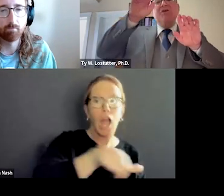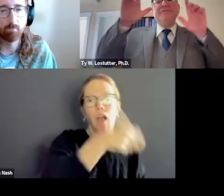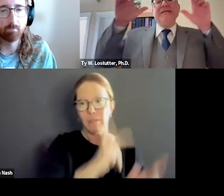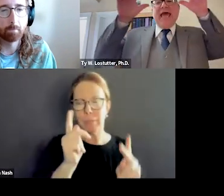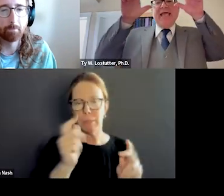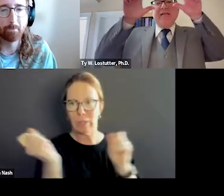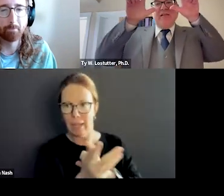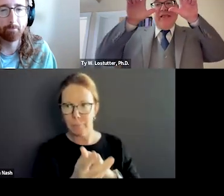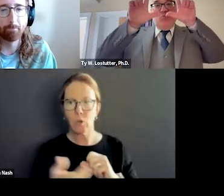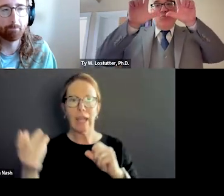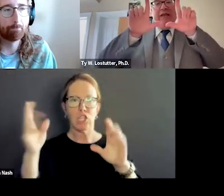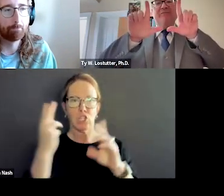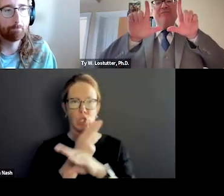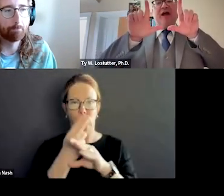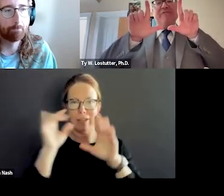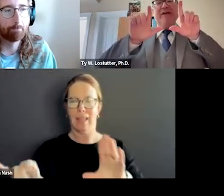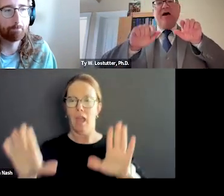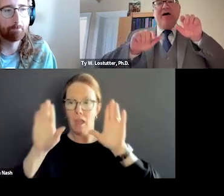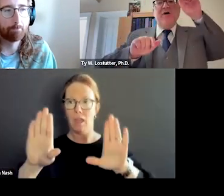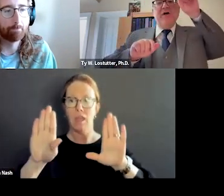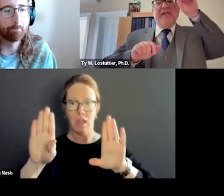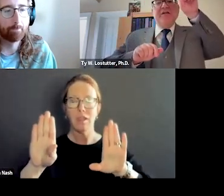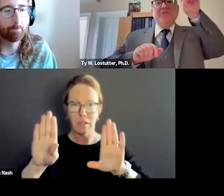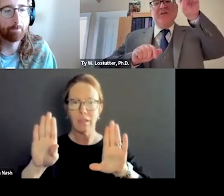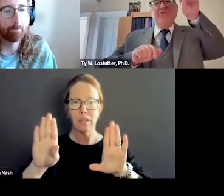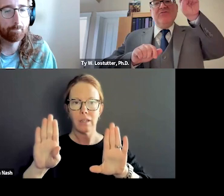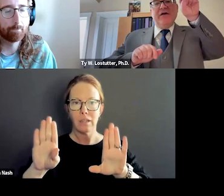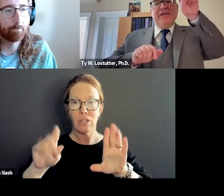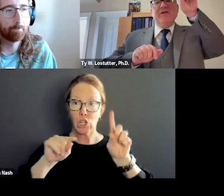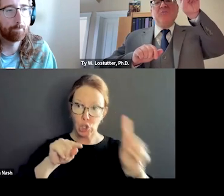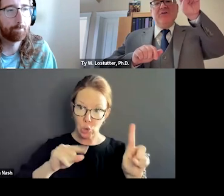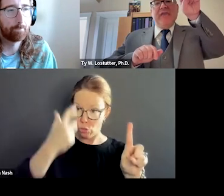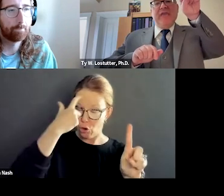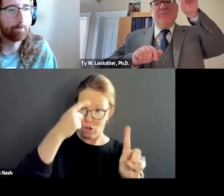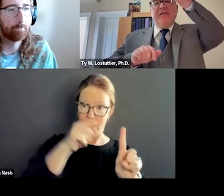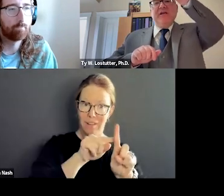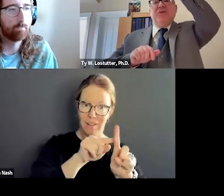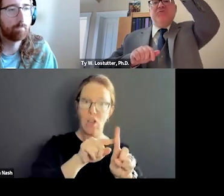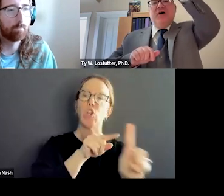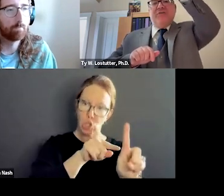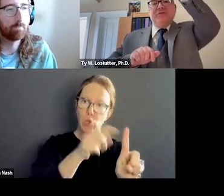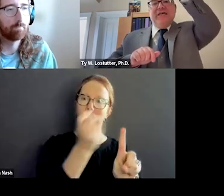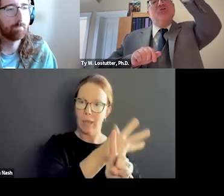and using that, like one infographic of here's what you saw, here's what you gamble, here's what you thought others did.